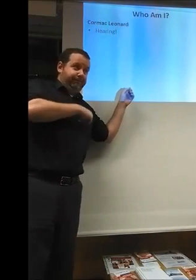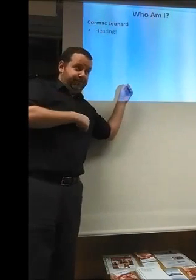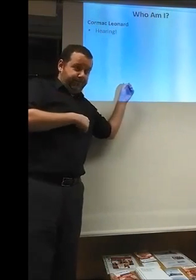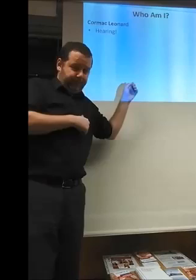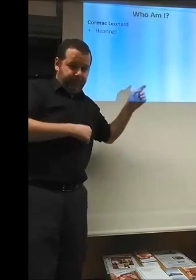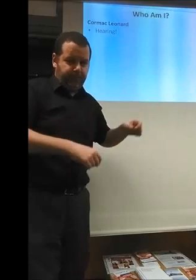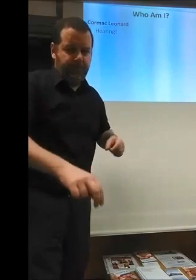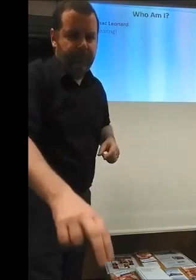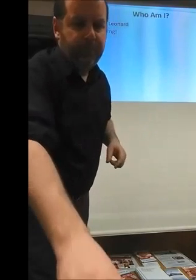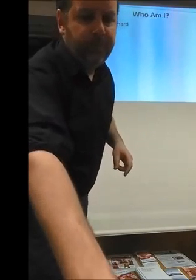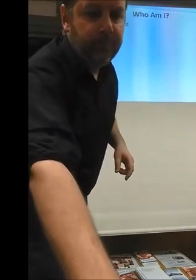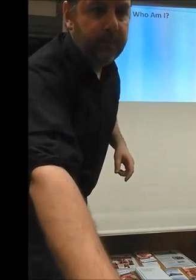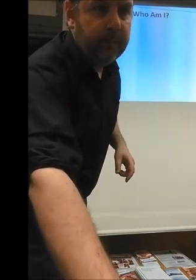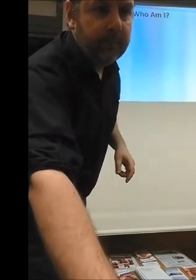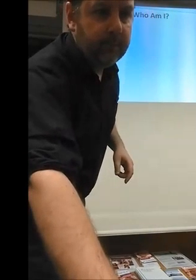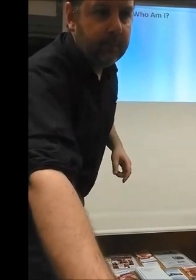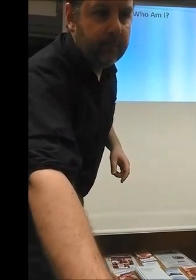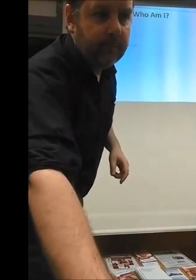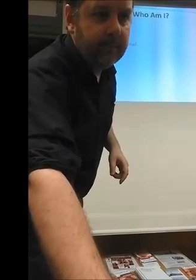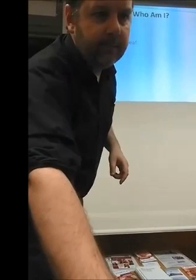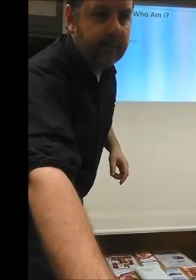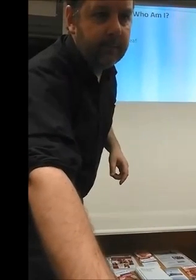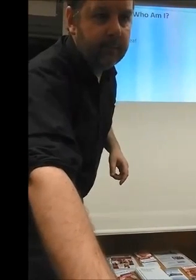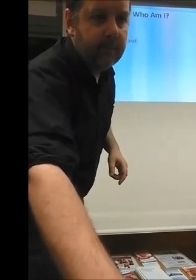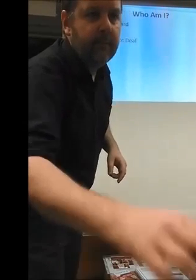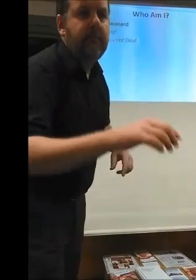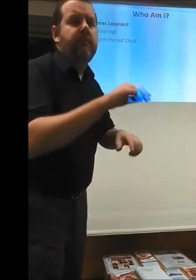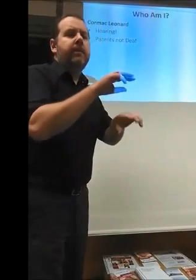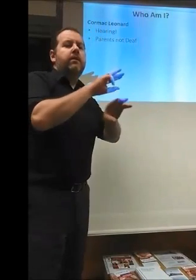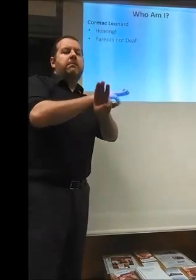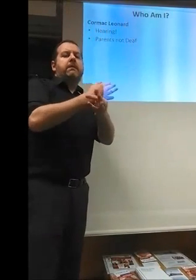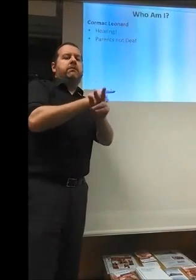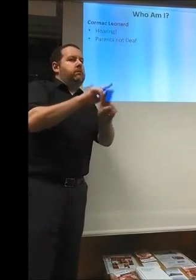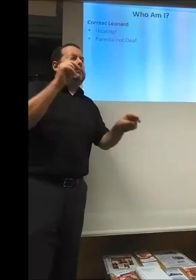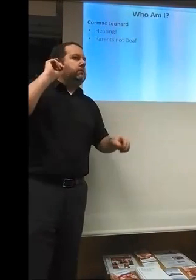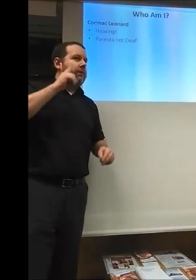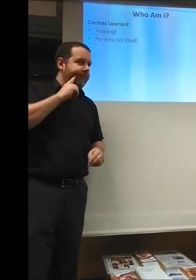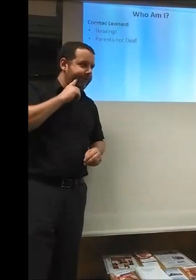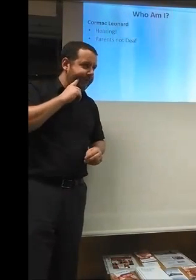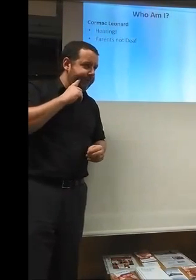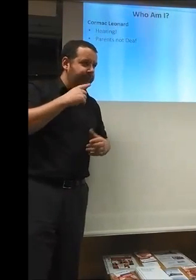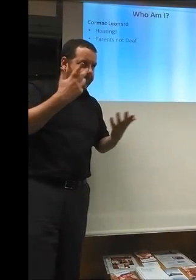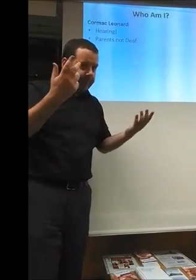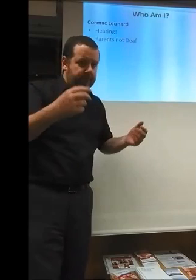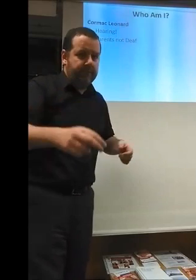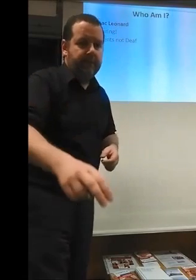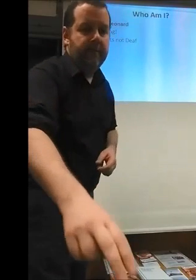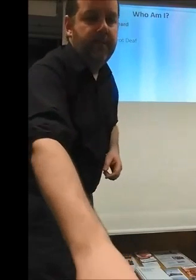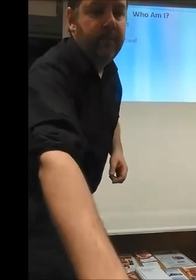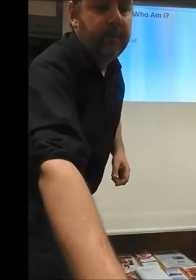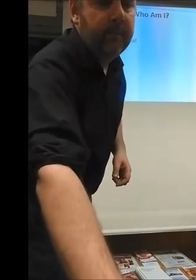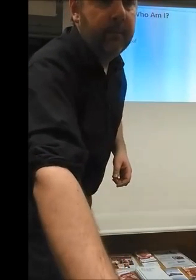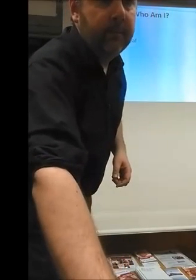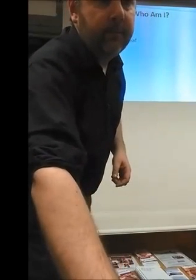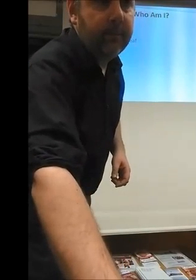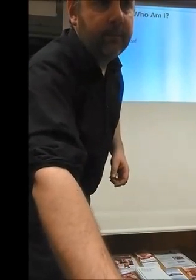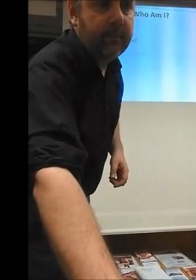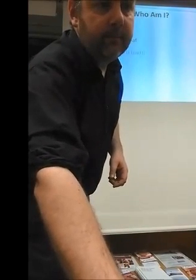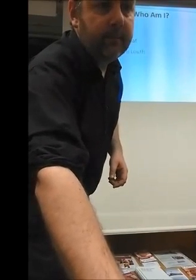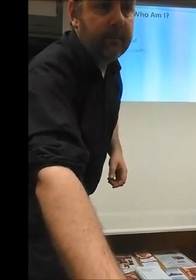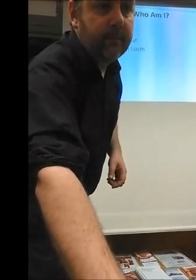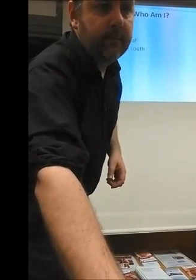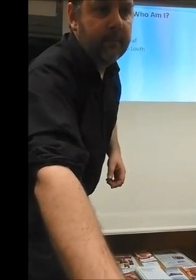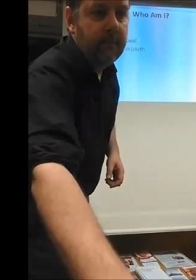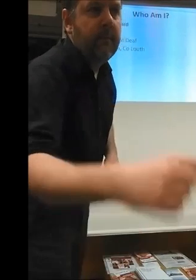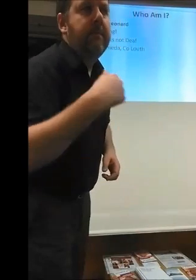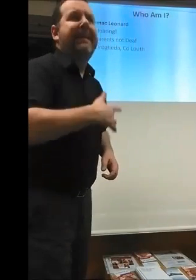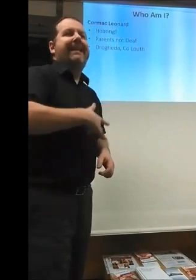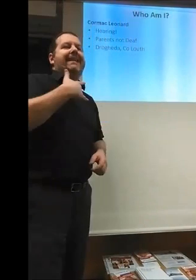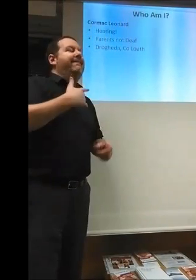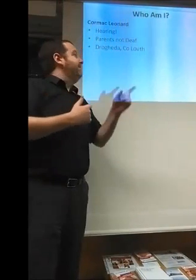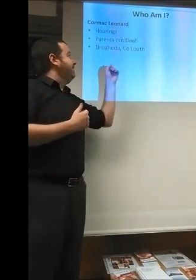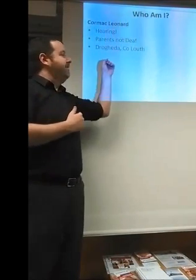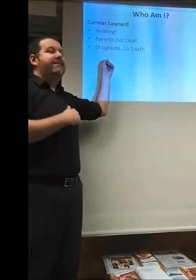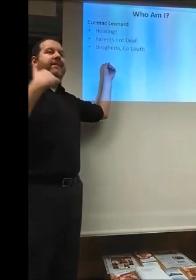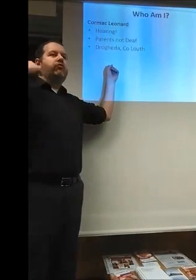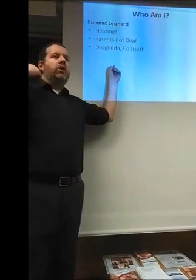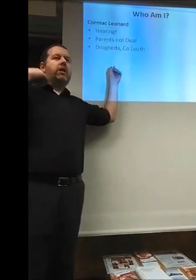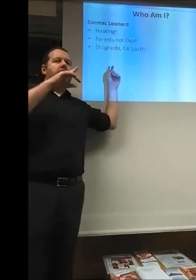So I am a hearing person, and my parents aren’t Deaf they’re hearing.